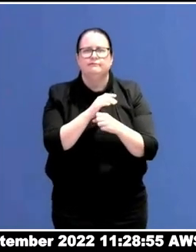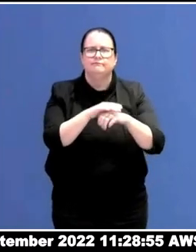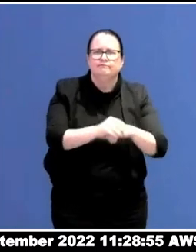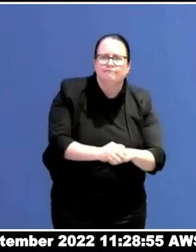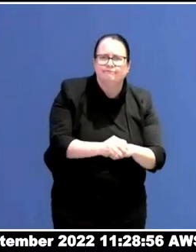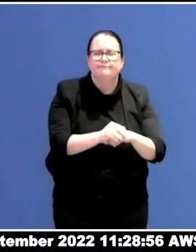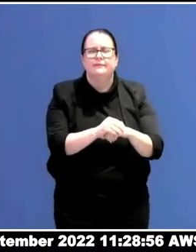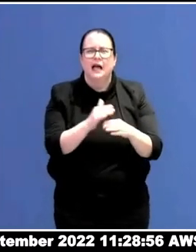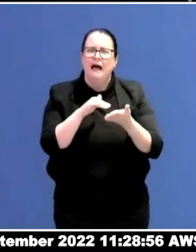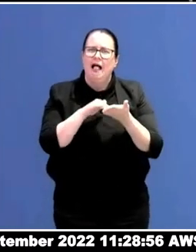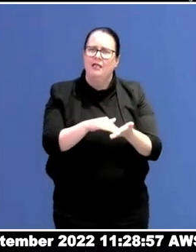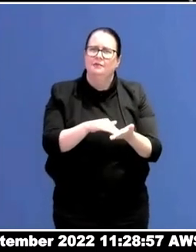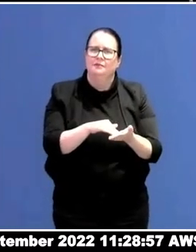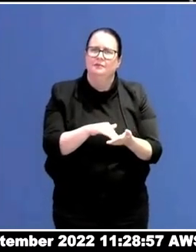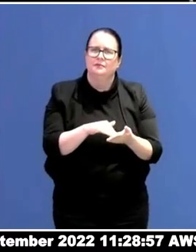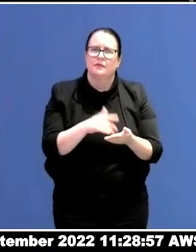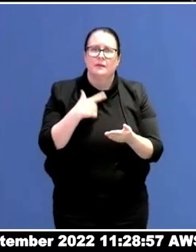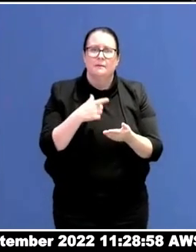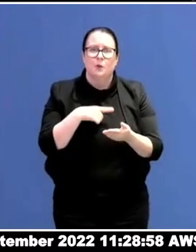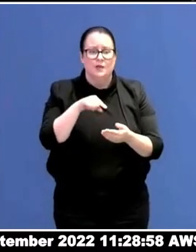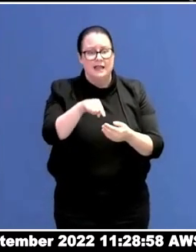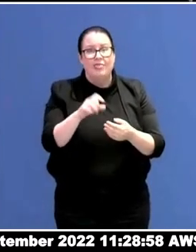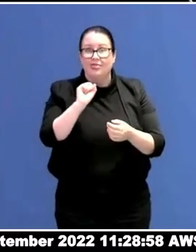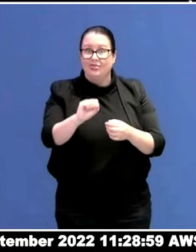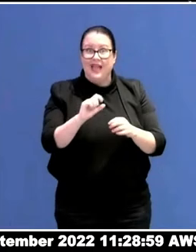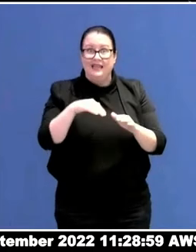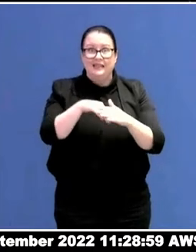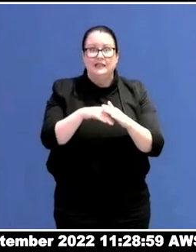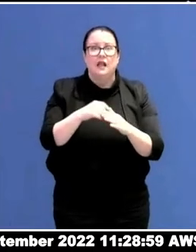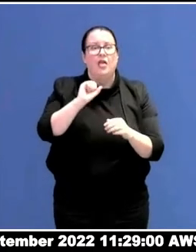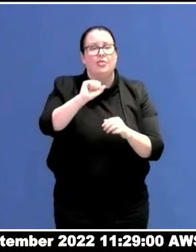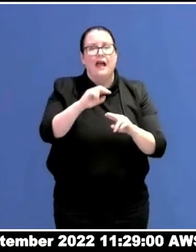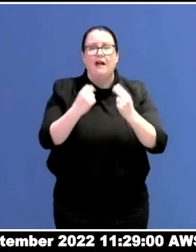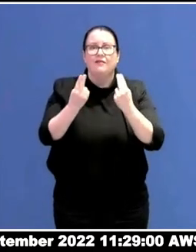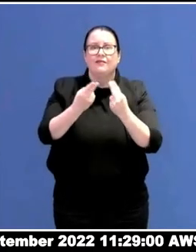we were working with, they had lost family on the outside to suicide or unnatural death